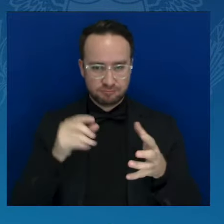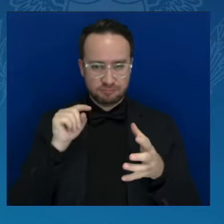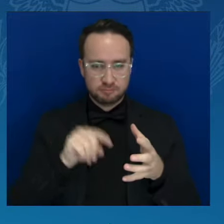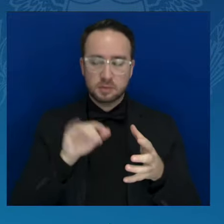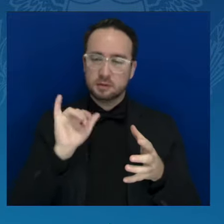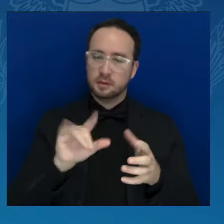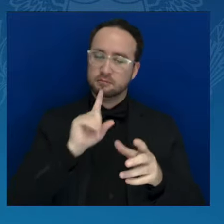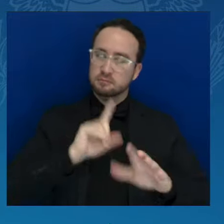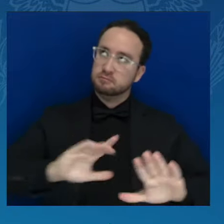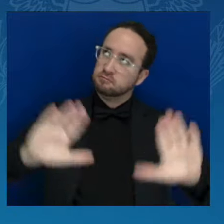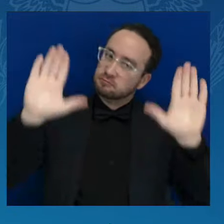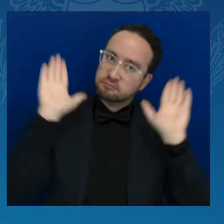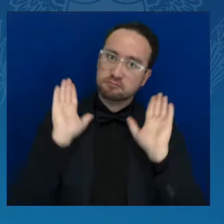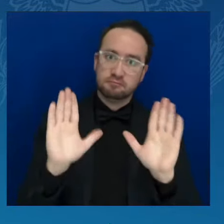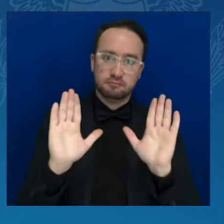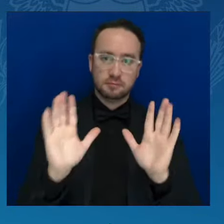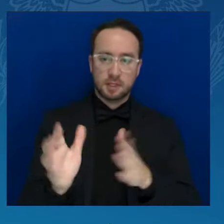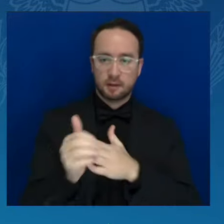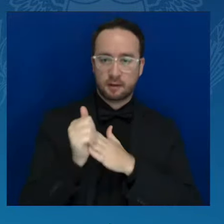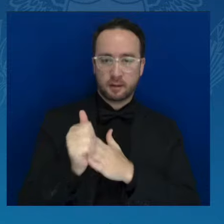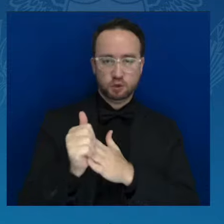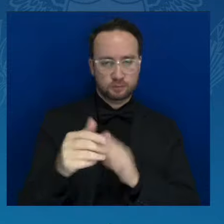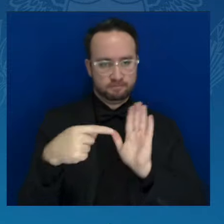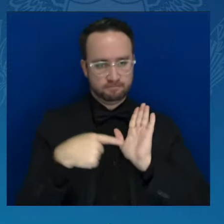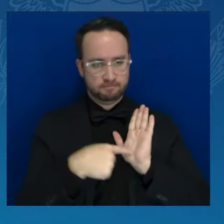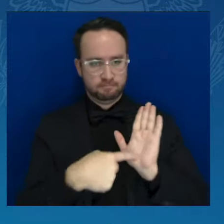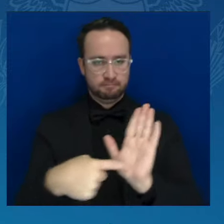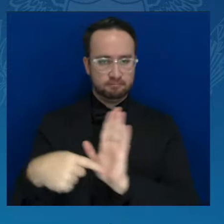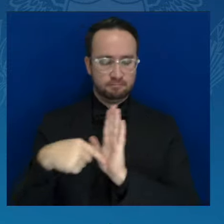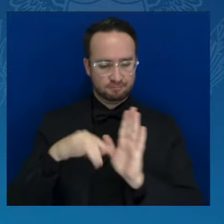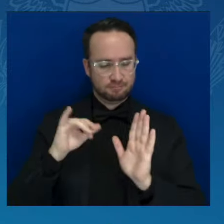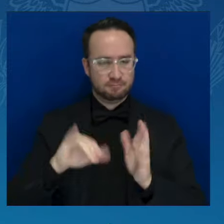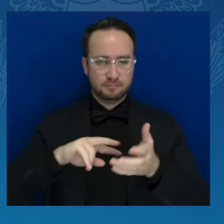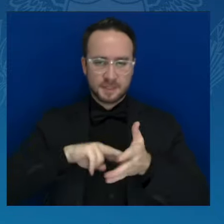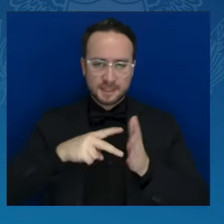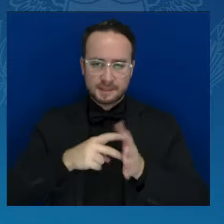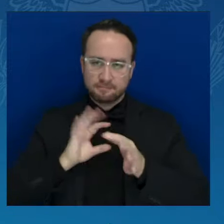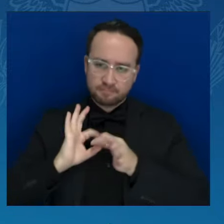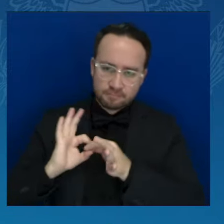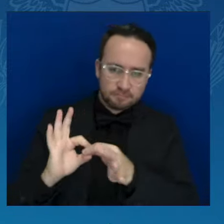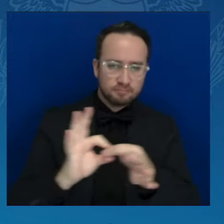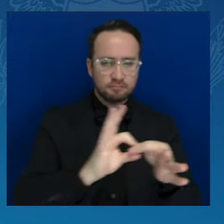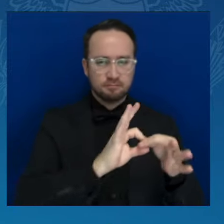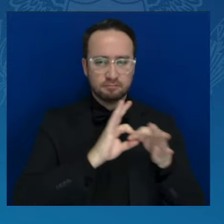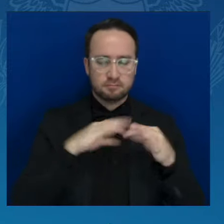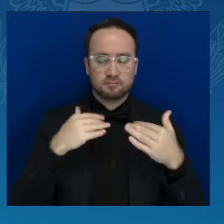that is boosting innovation, technological ingenuity, economic opportunity,